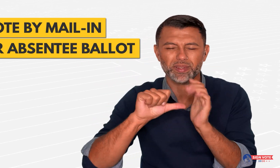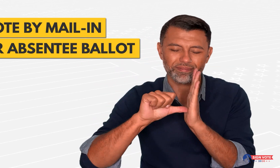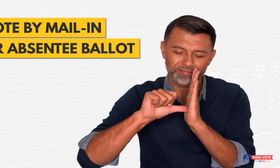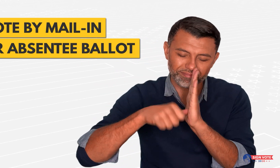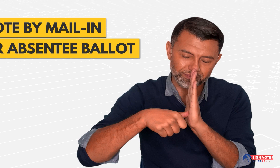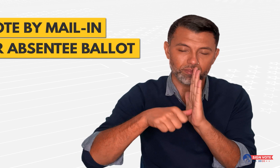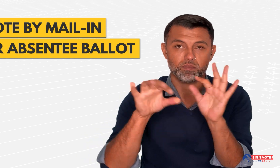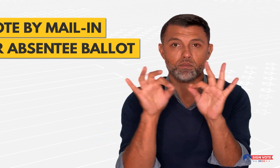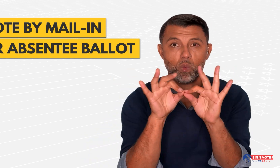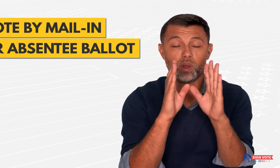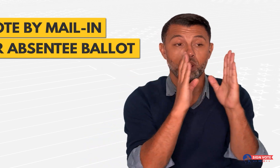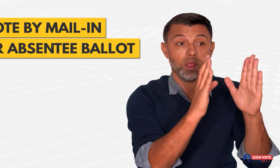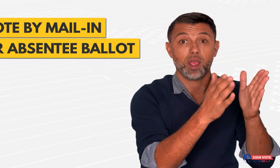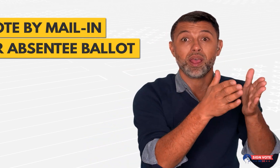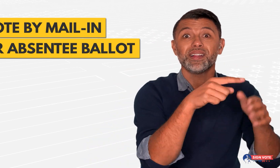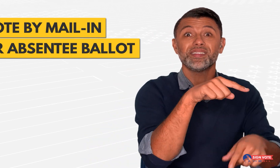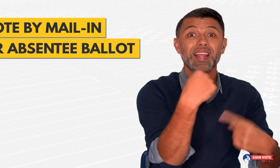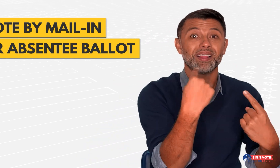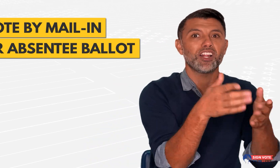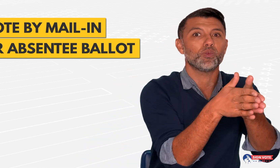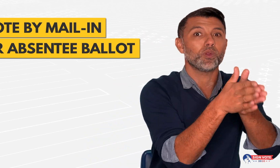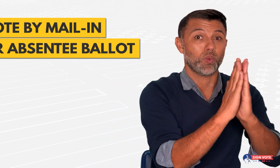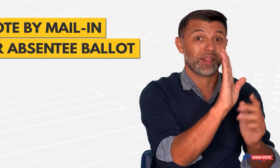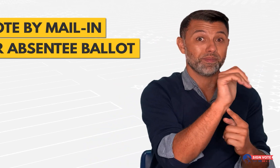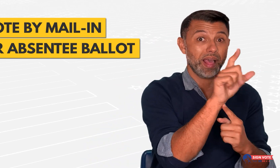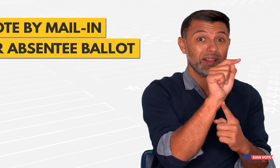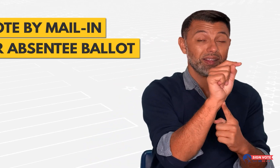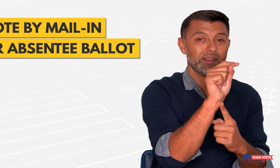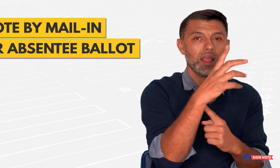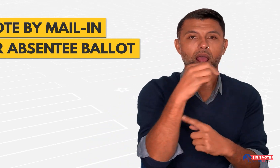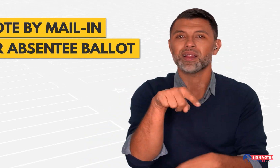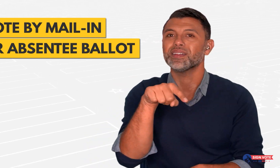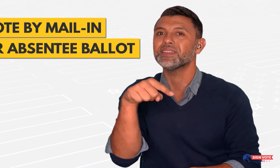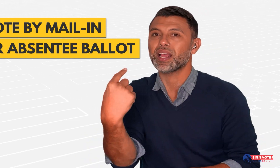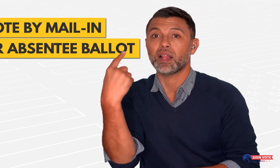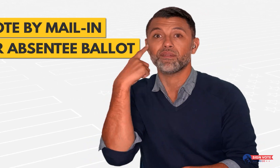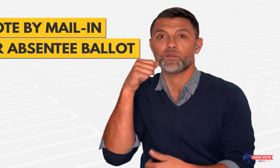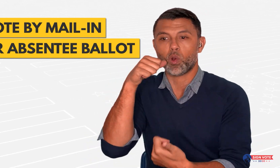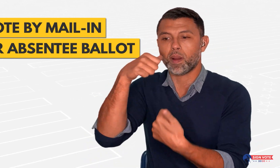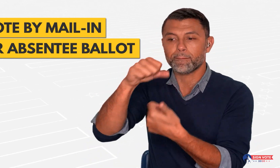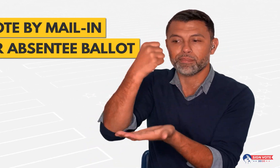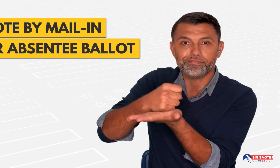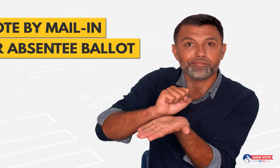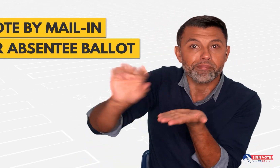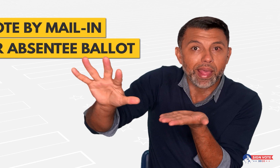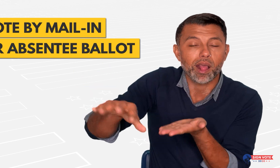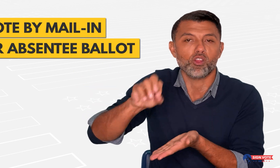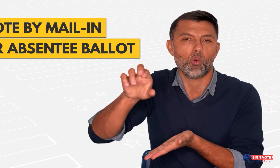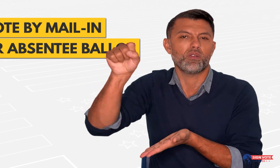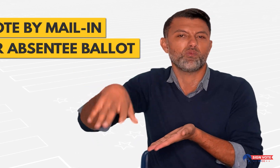I can't emphasize this enough: the first is the deadline to request your ballot and the deadline to return your SIGNED ballot via mail